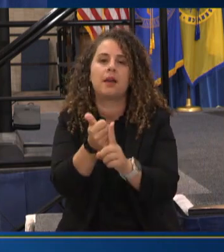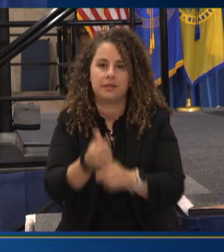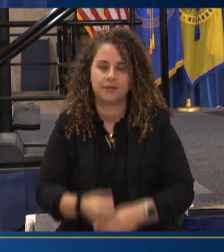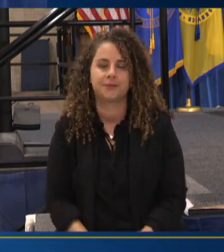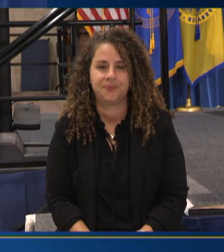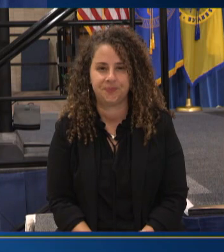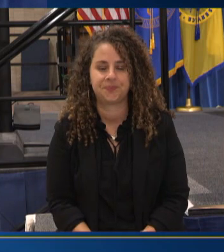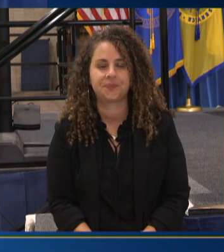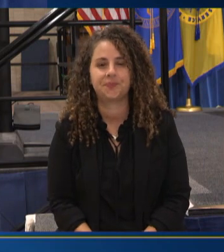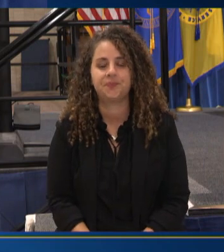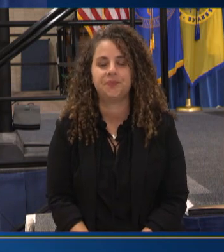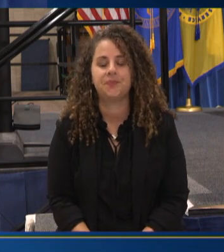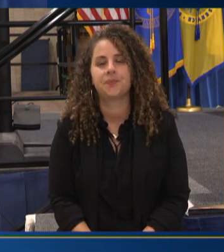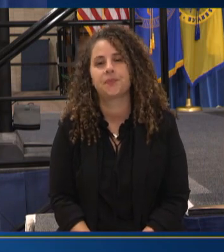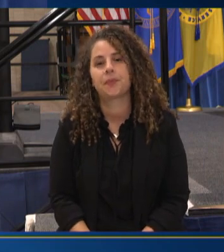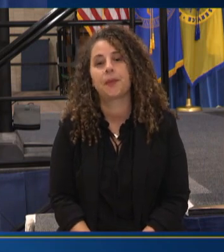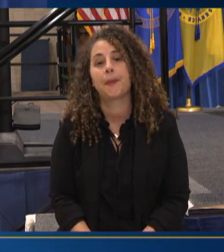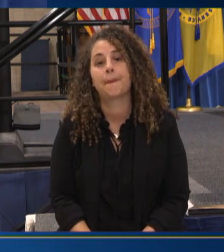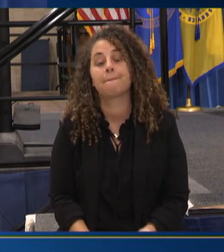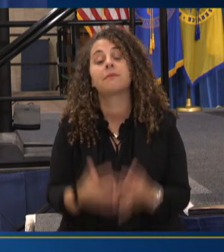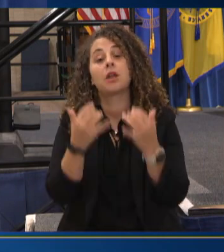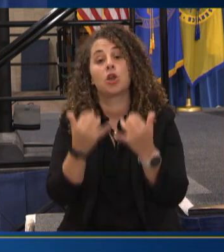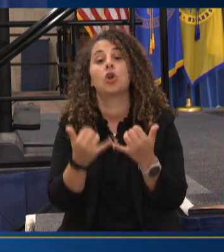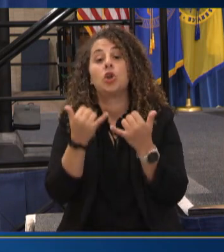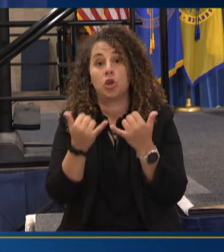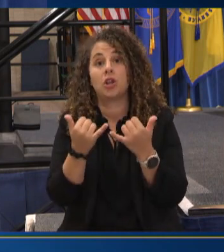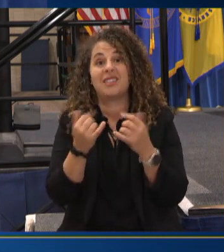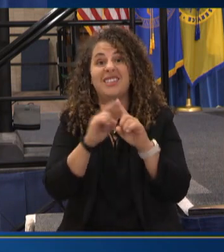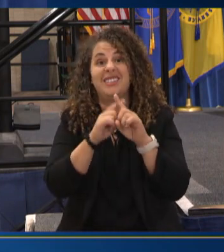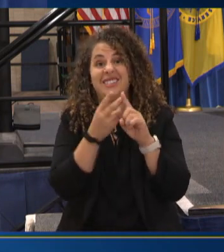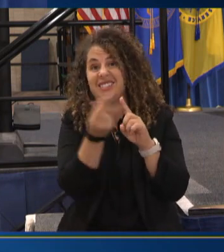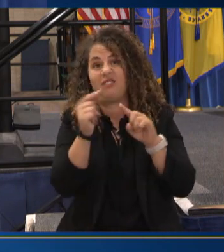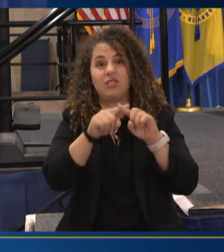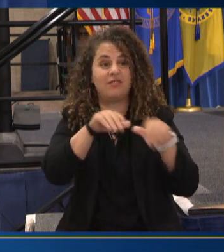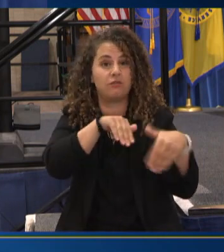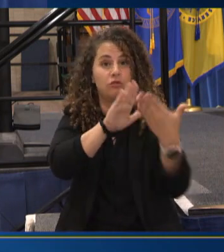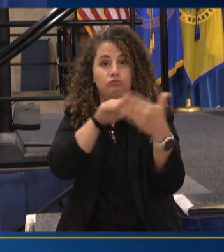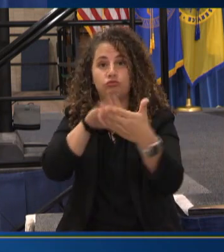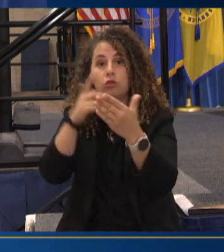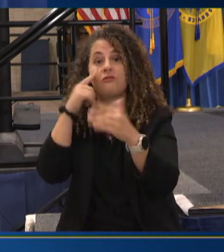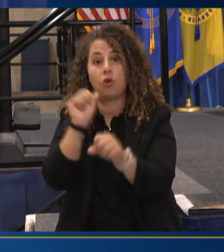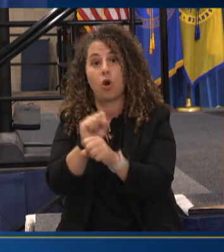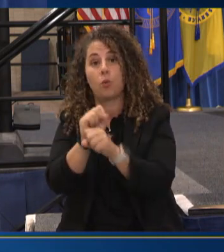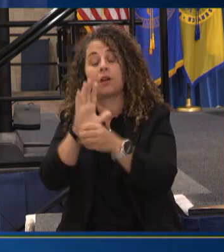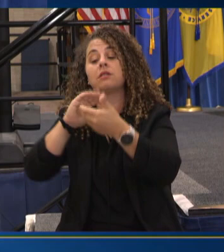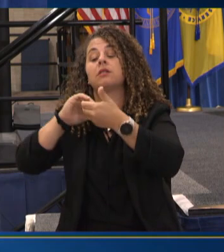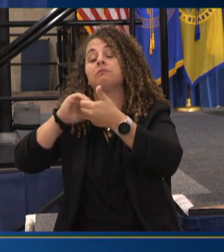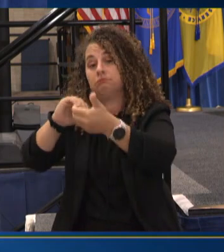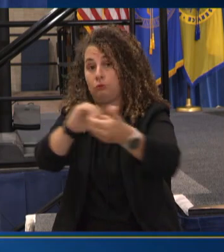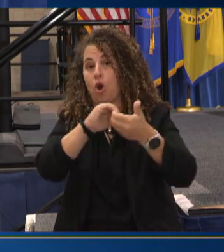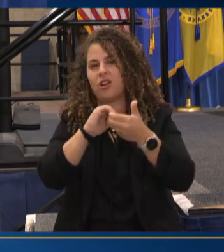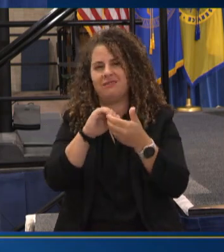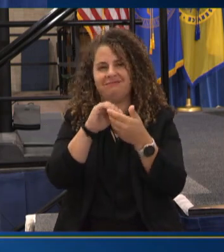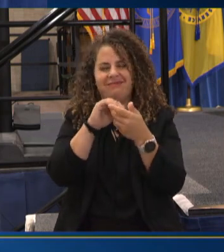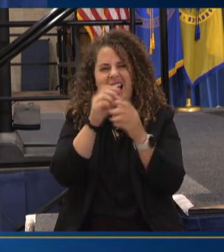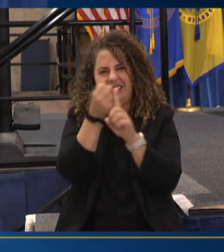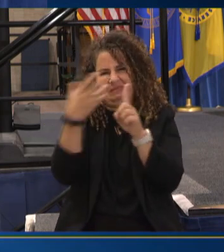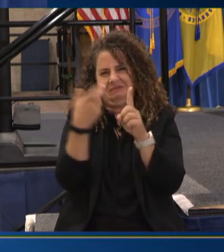We're currently taking several approaches in our work in partnership. I'll just detail a few for you.